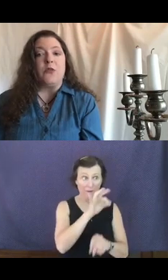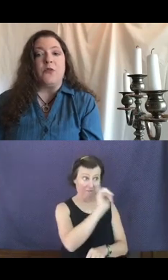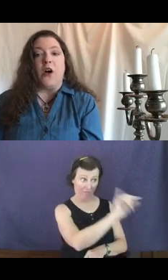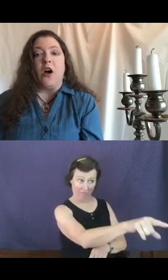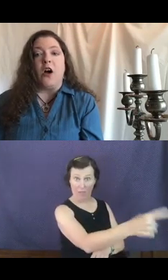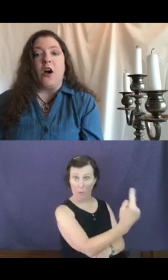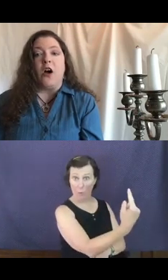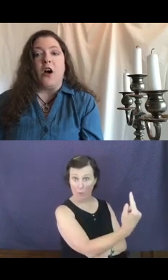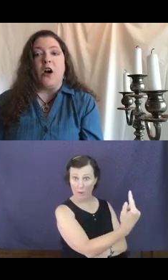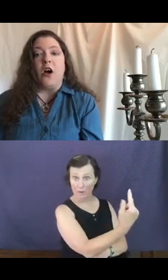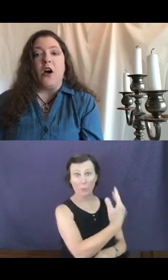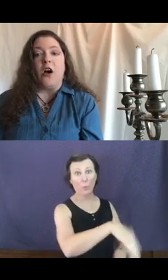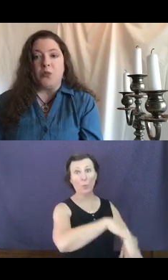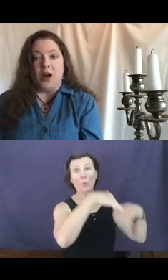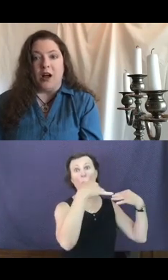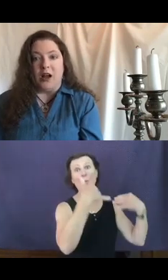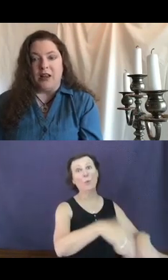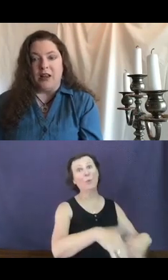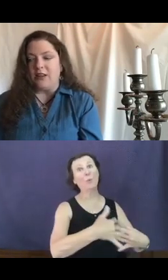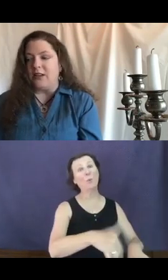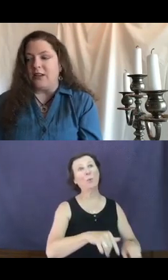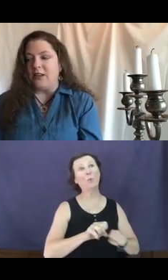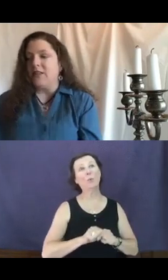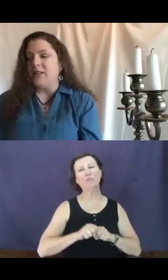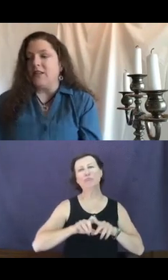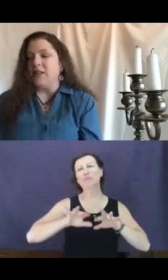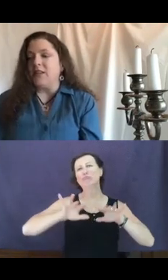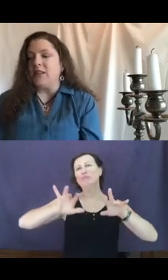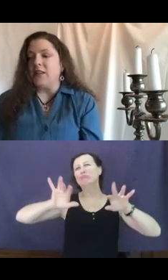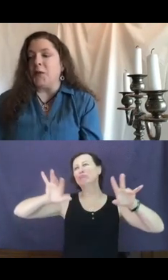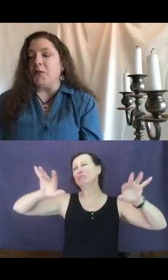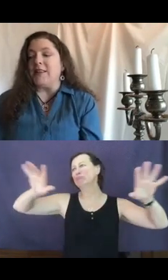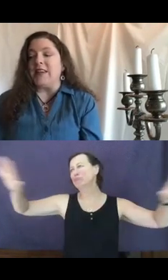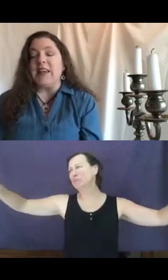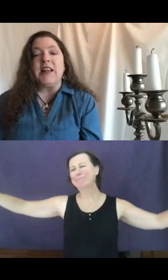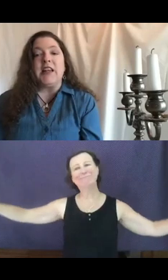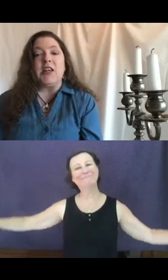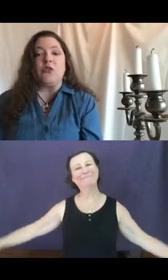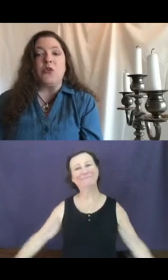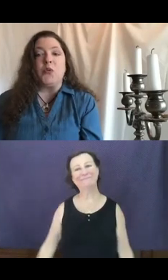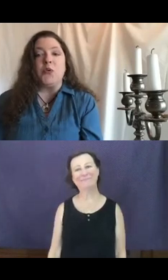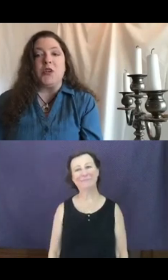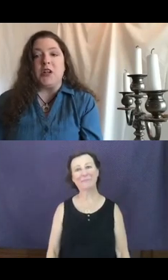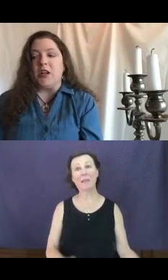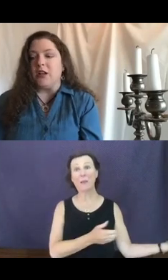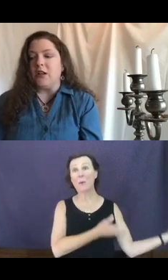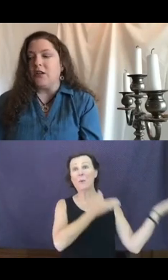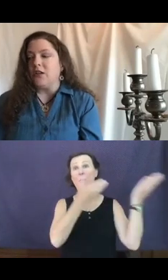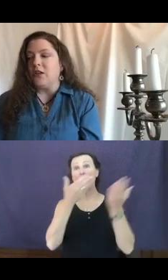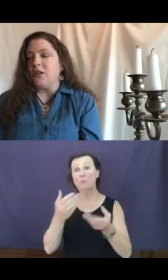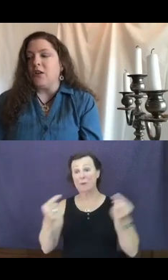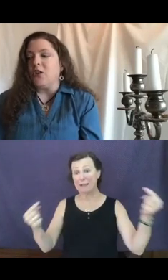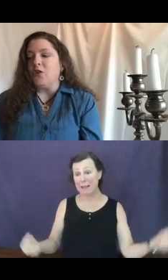far and wide. It brings healing to the wounded,